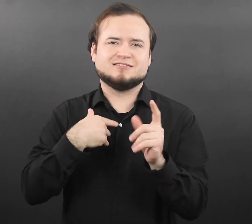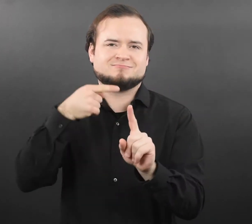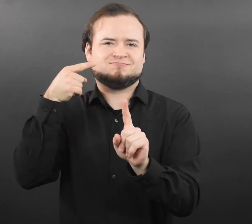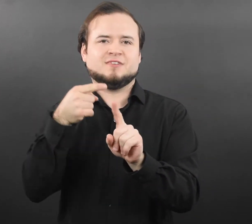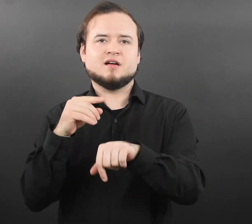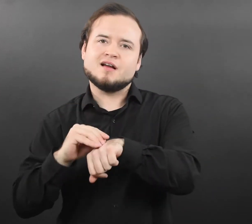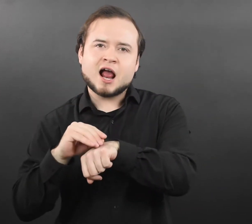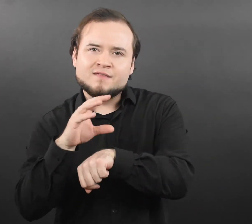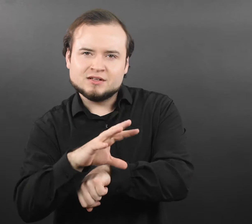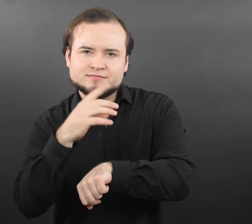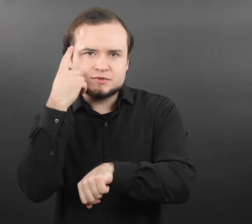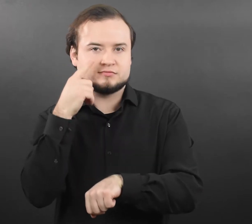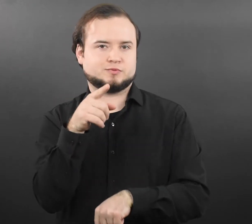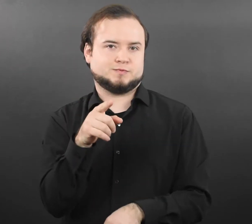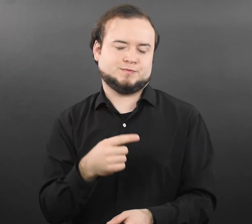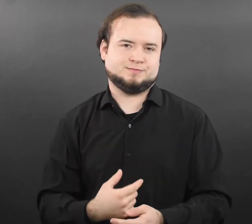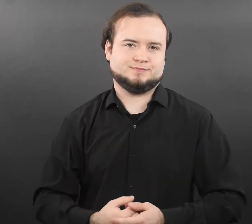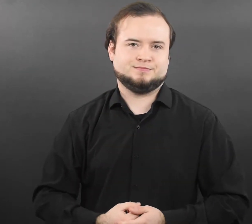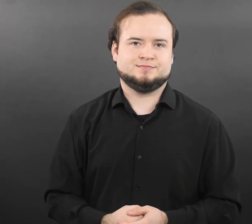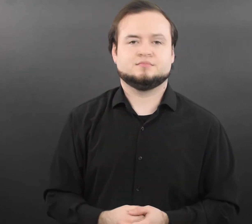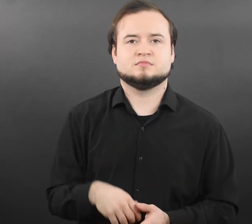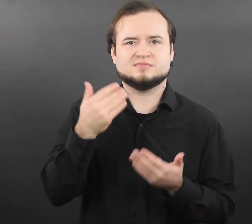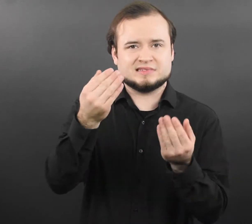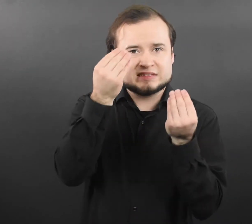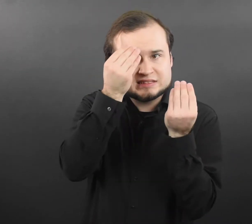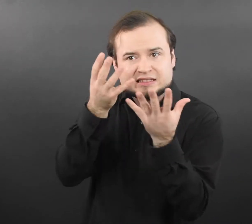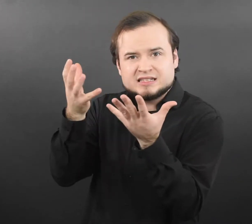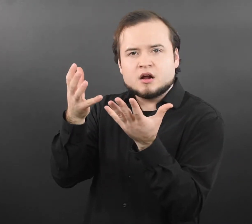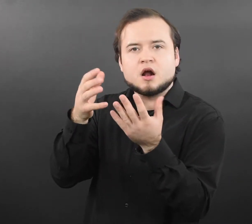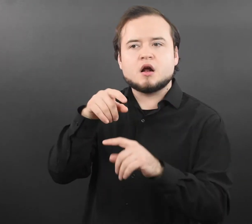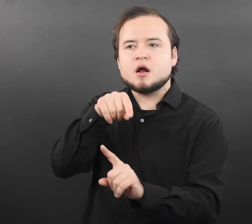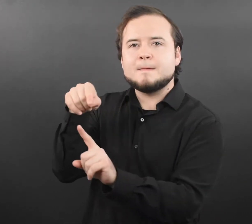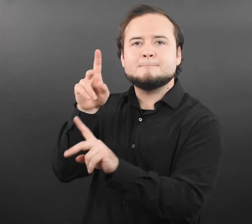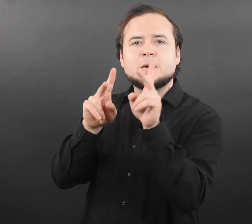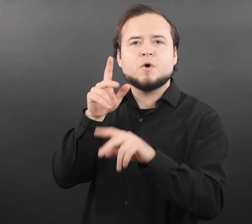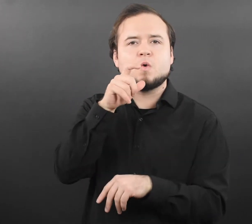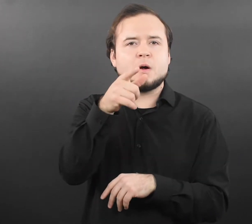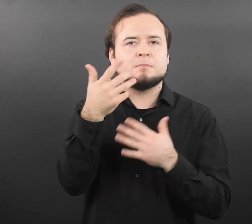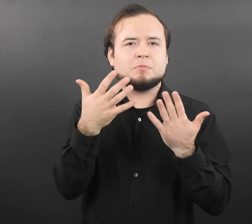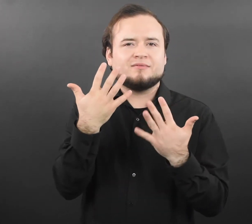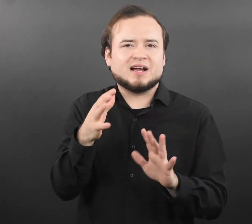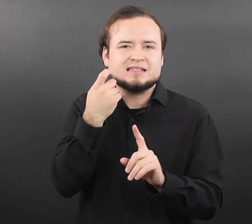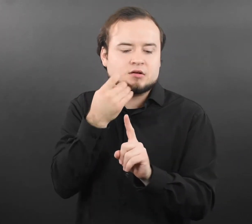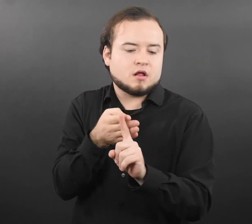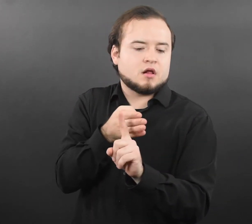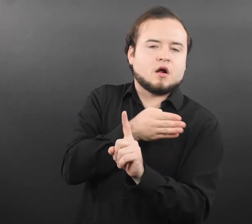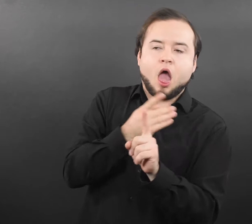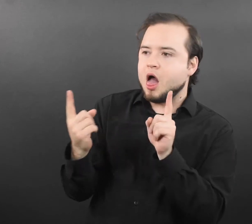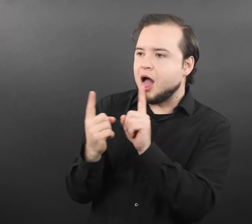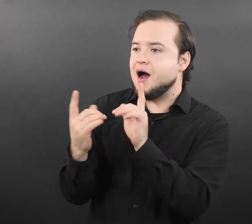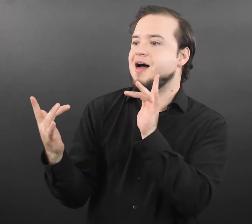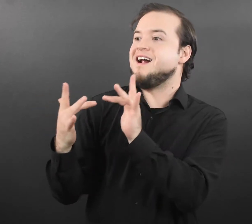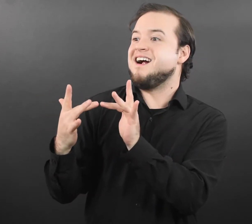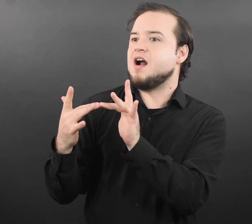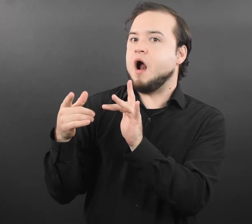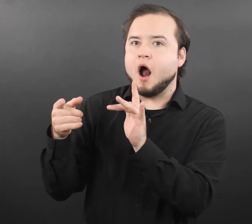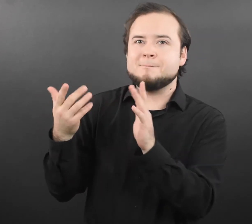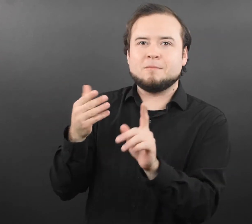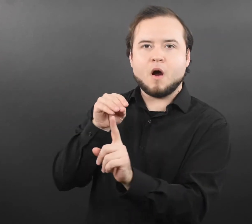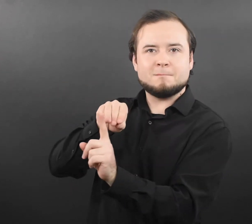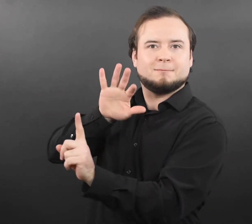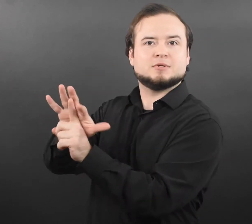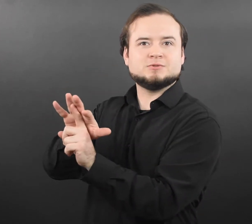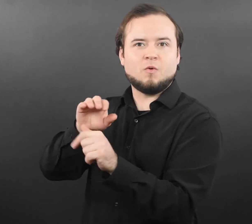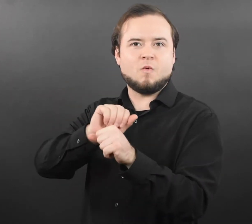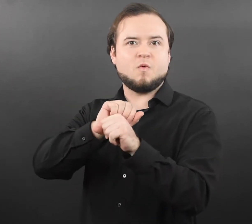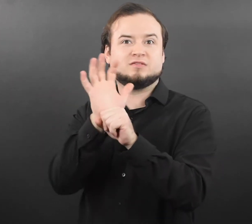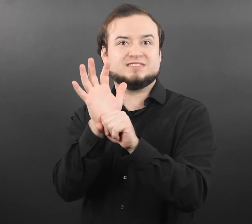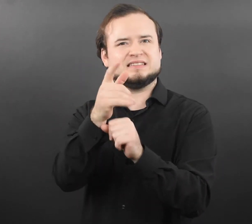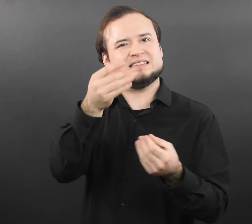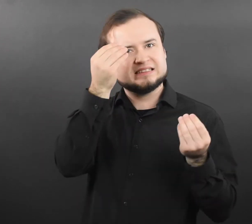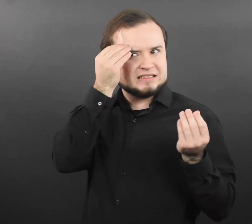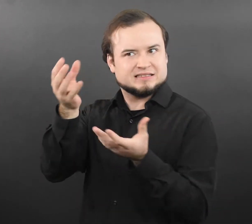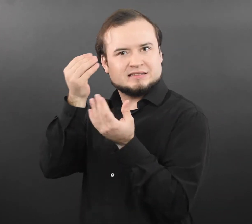• Tell people who had close contact with you that they may have been exposed to COVID-19.